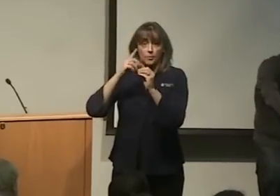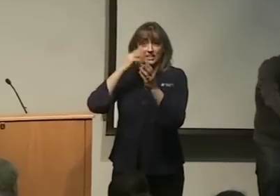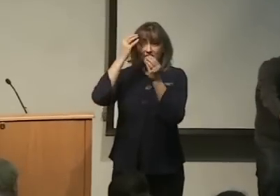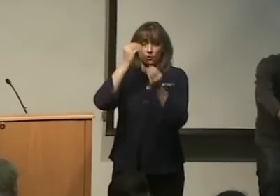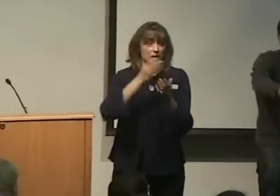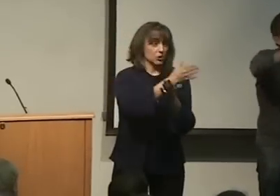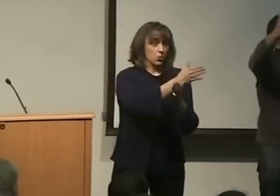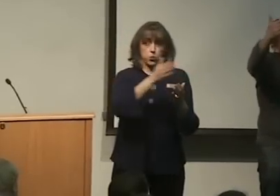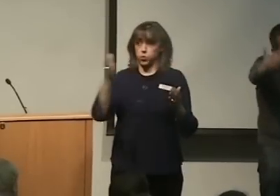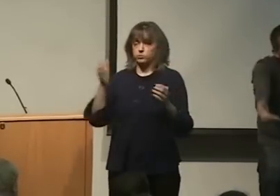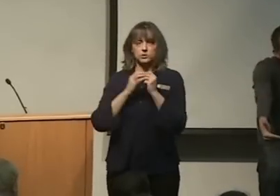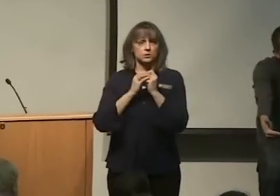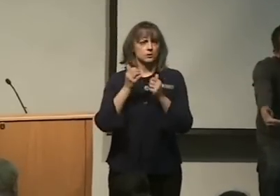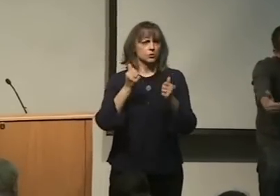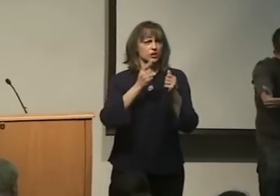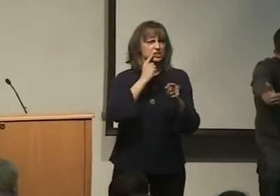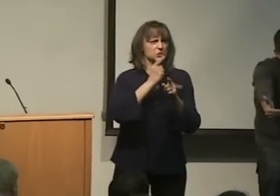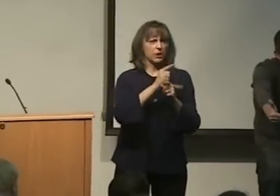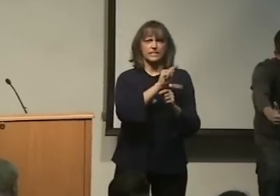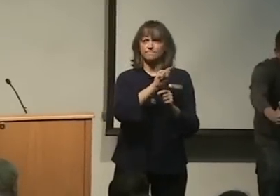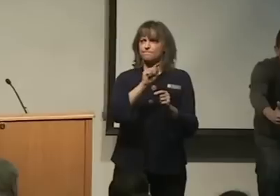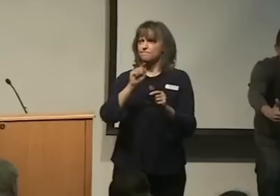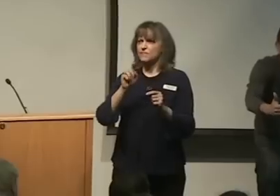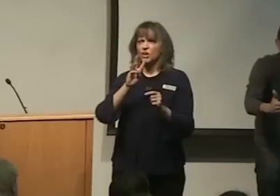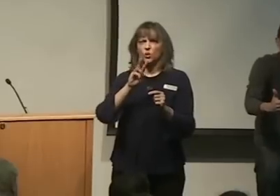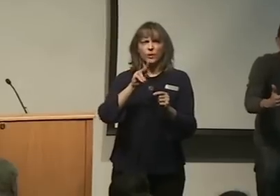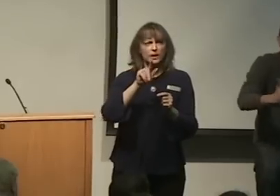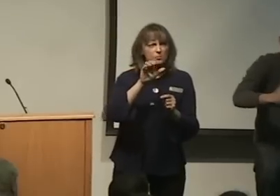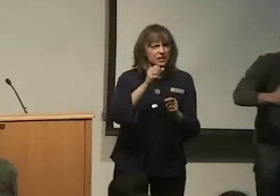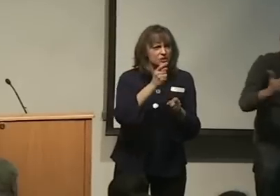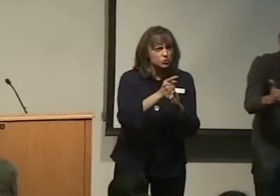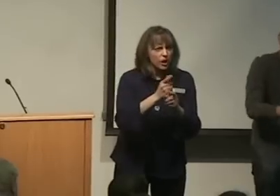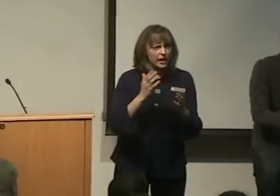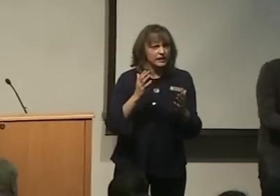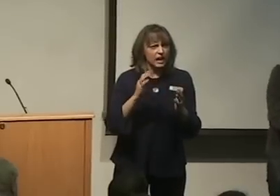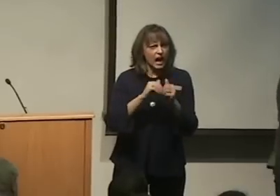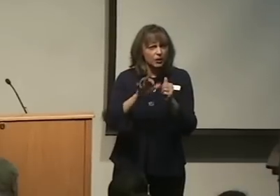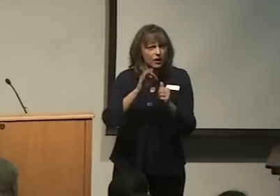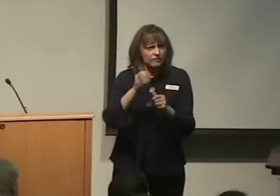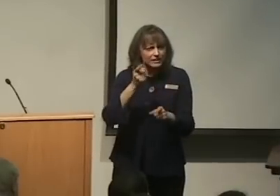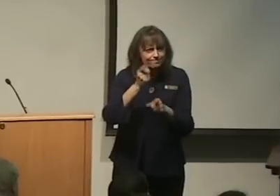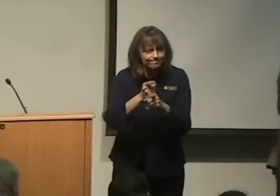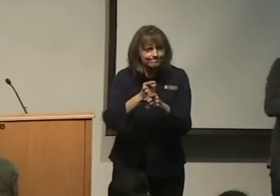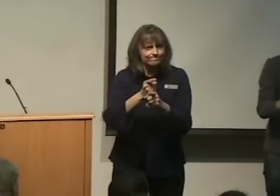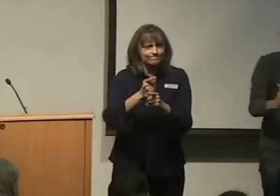Is Wikipedia accurate. How do I find accurate information. That's much more important.